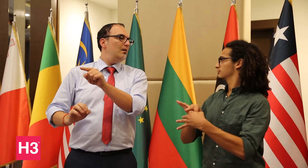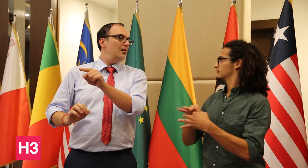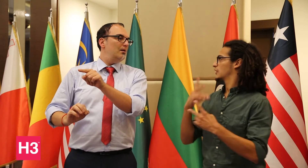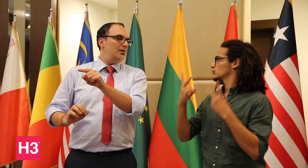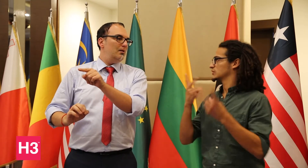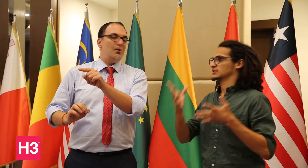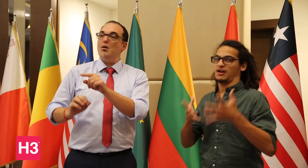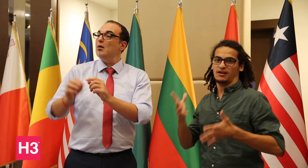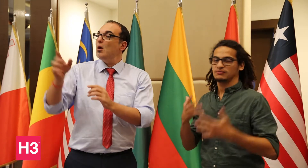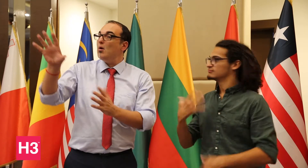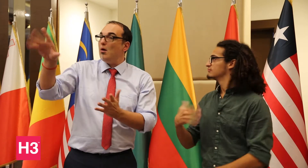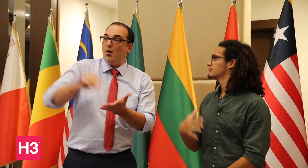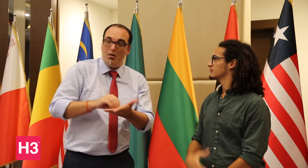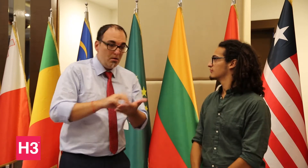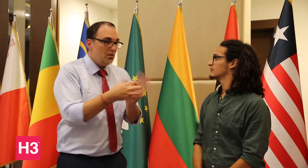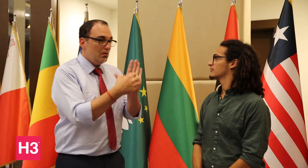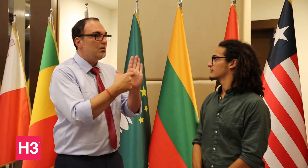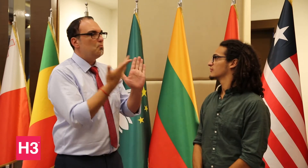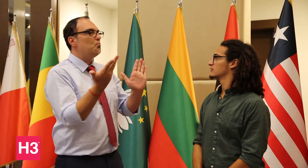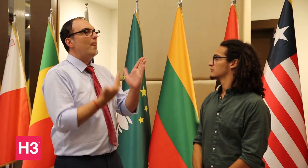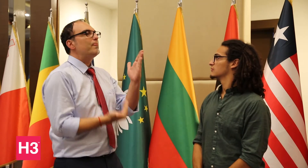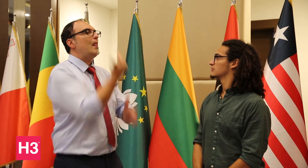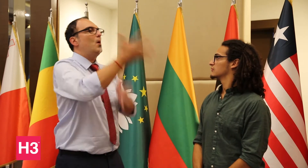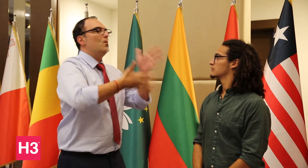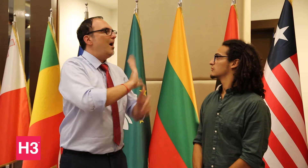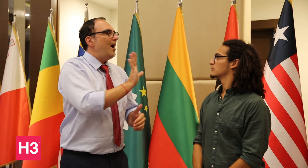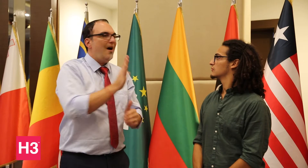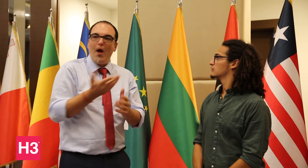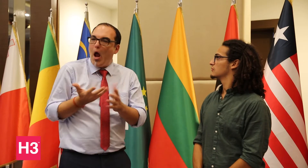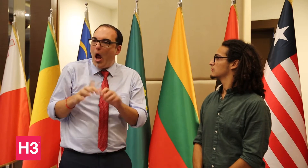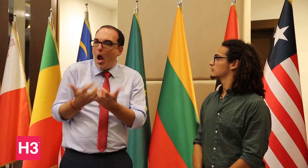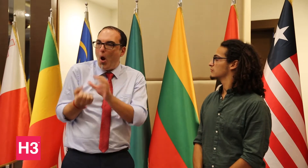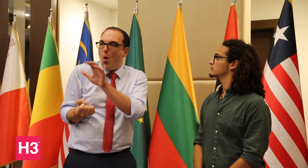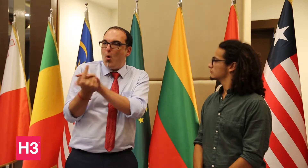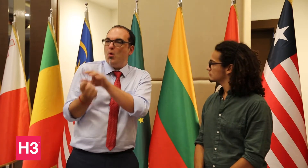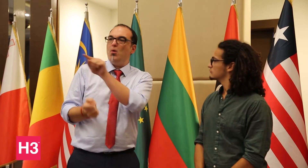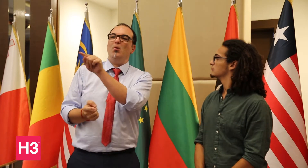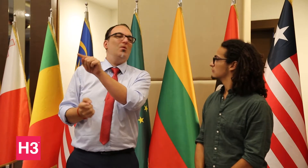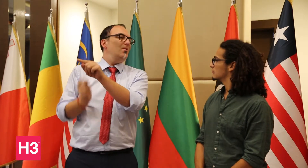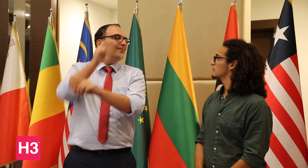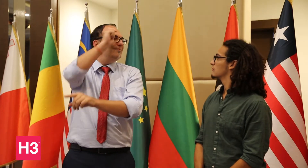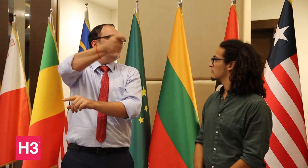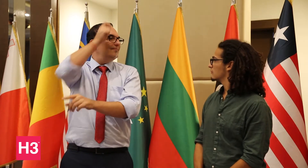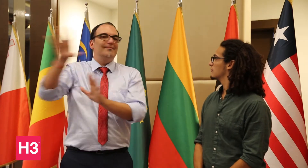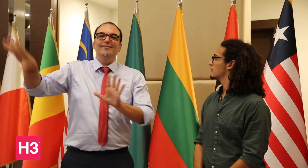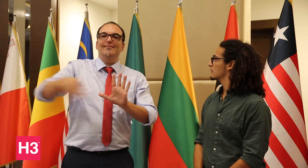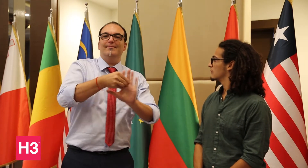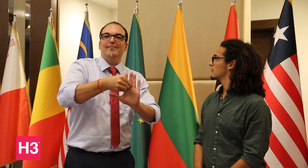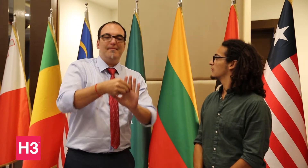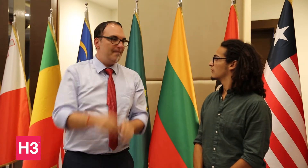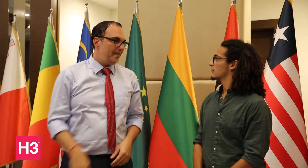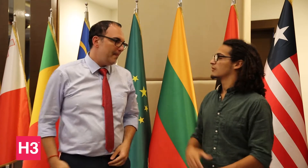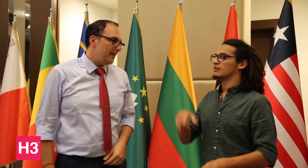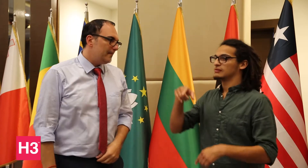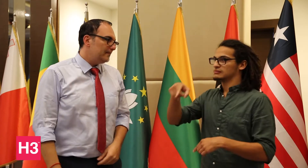(Andre) Visual representation of the sign-- It is not like we have the logo and then a new sign based on that logo. The logo respects how it is signed.